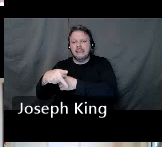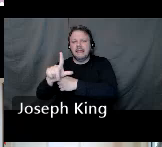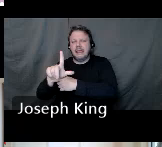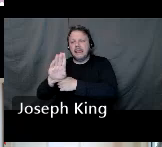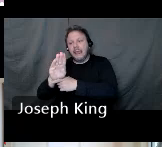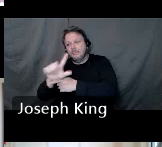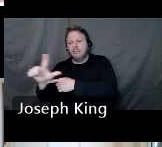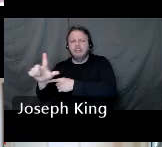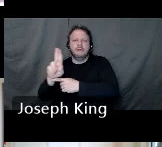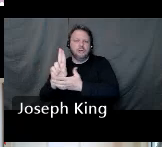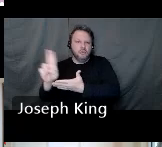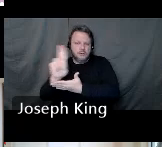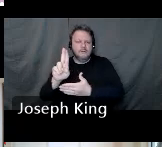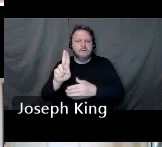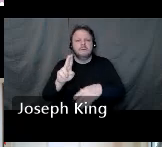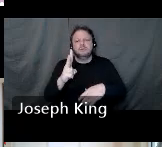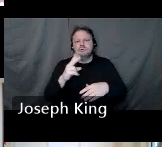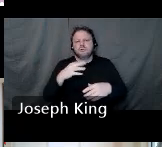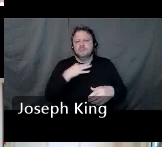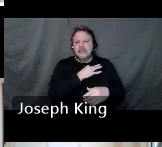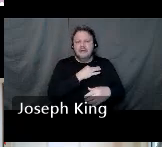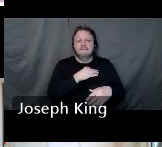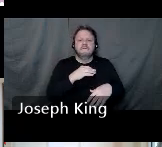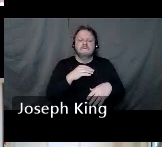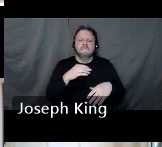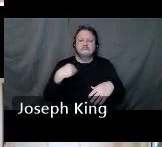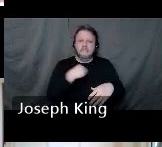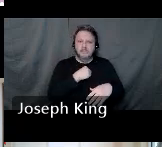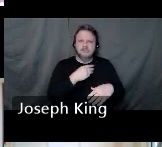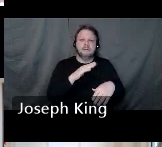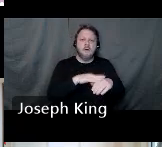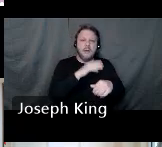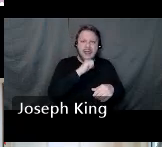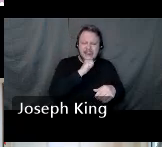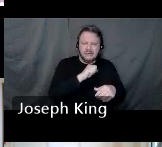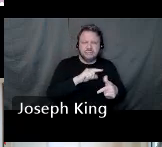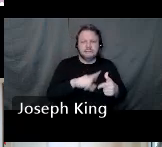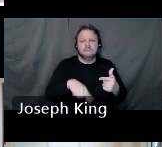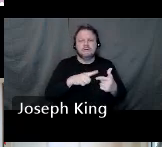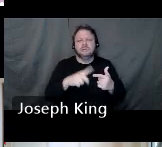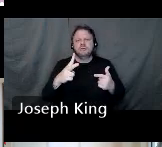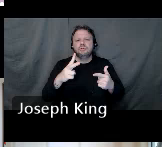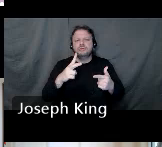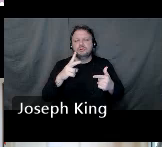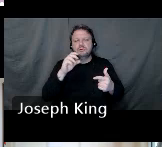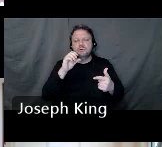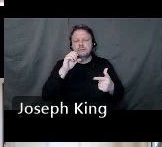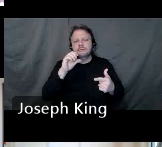Two staff members from area agencies on aging to North Carolina senior Tar Heel